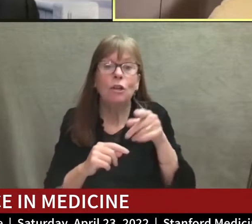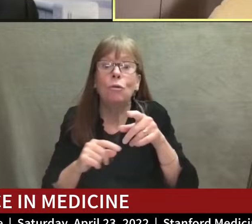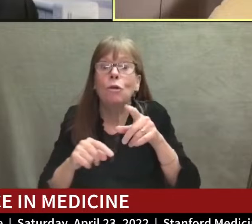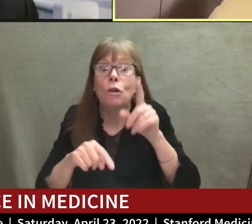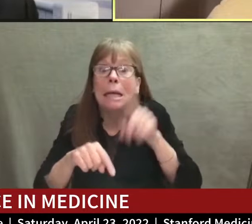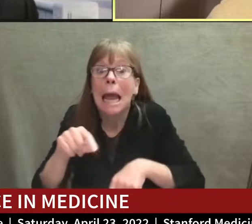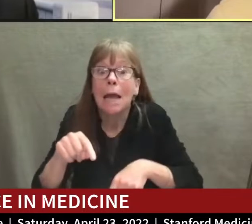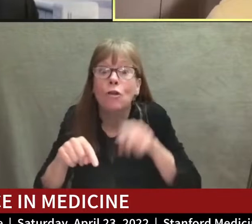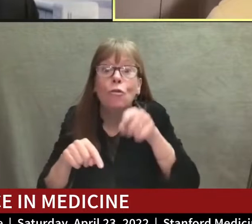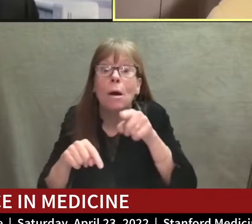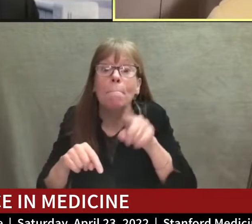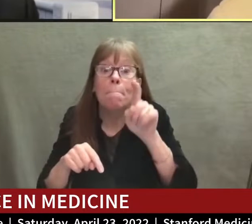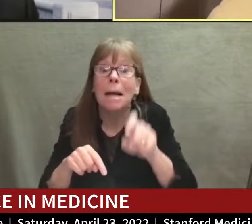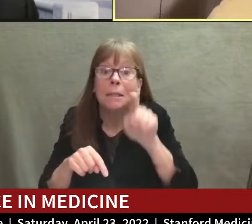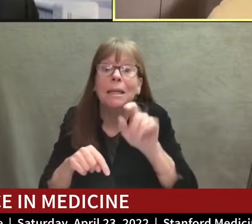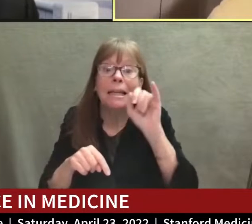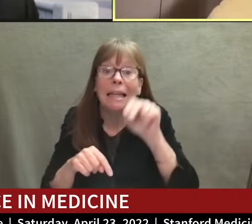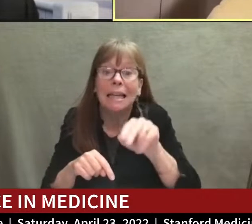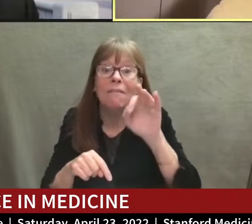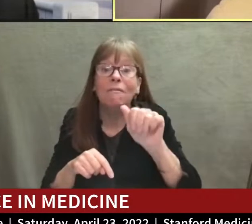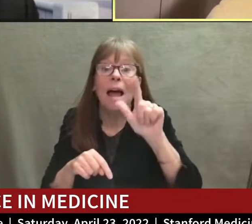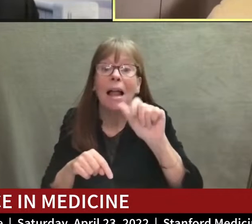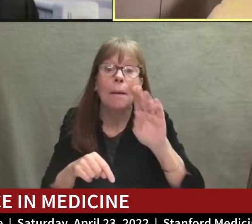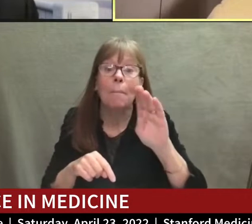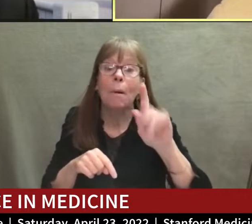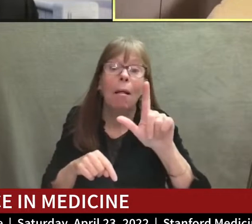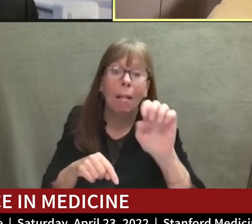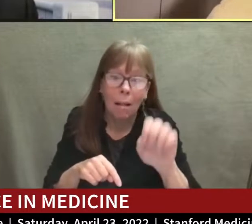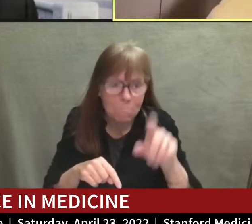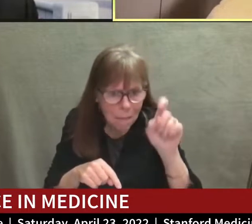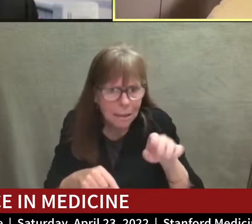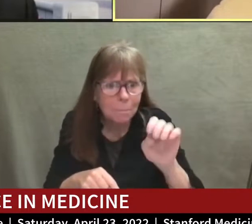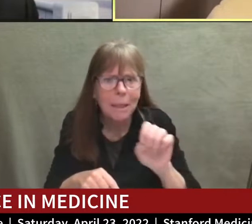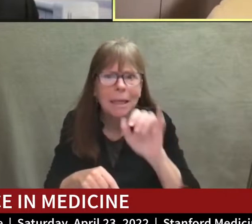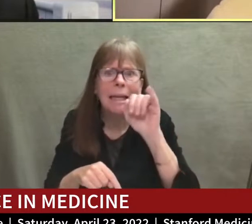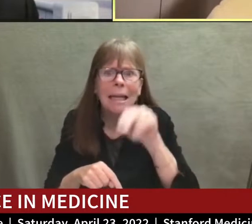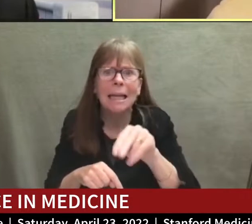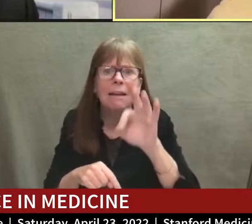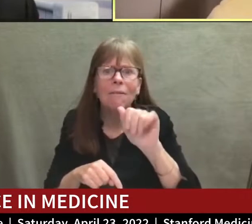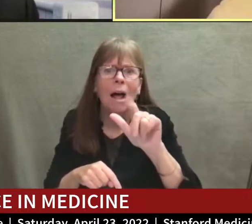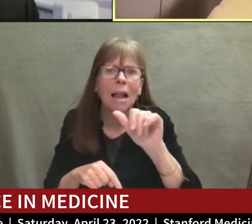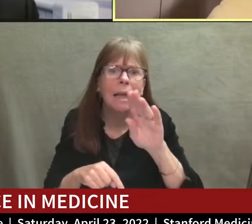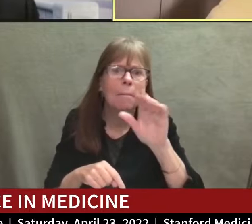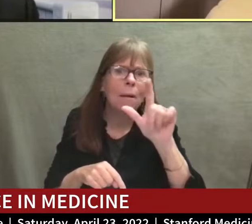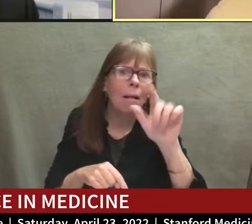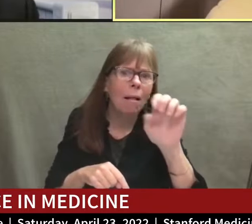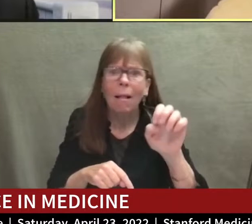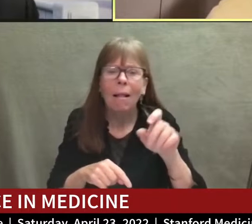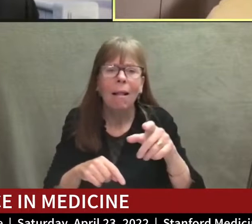And yeah, I am familiar with both Dr. Jain and Dr. Meeks. And I highly recommend